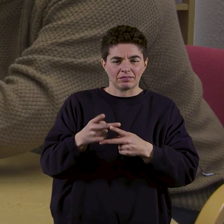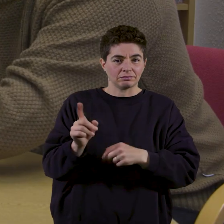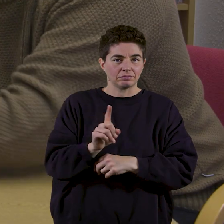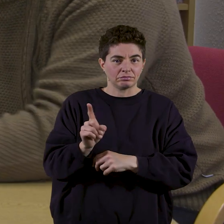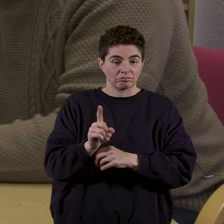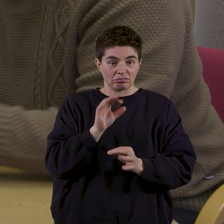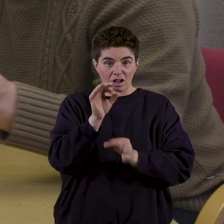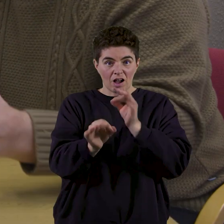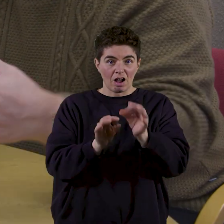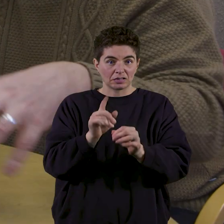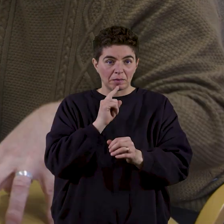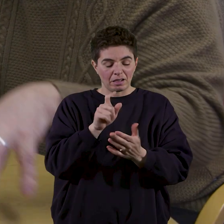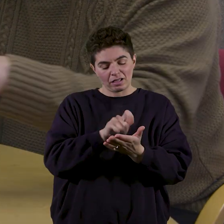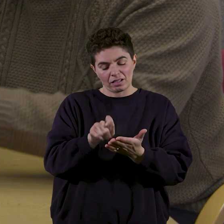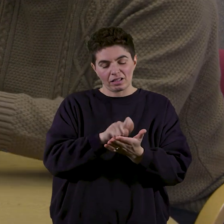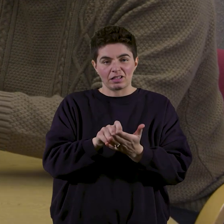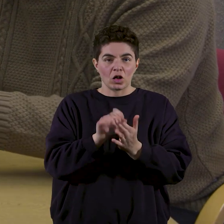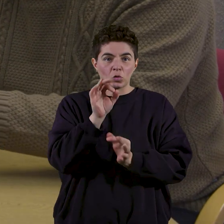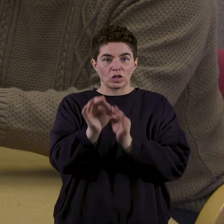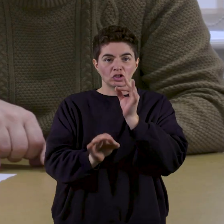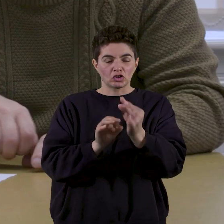by asking people to fill in questionnaires